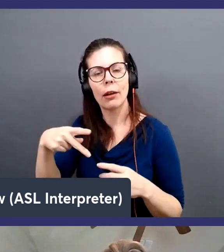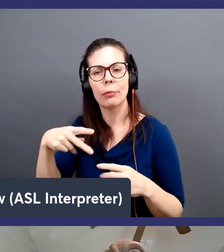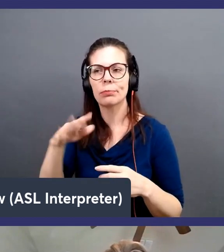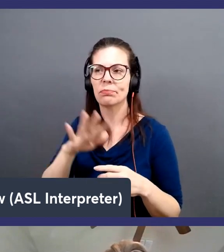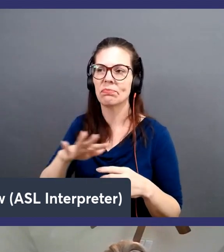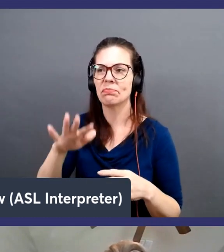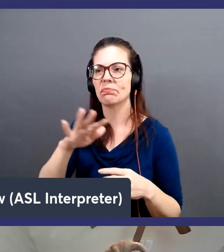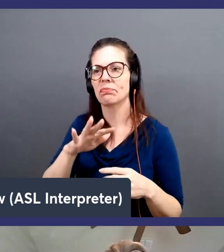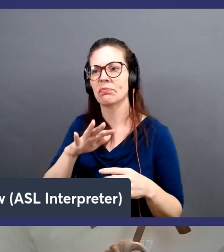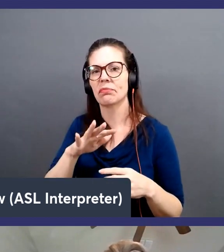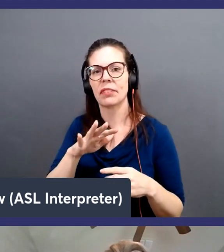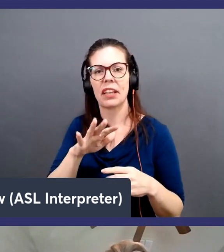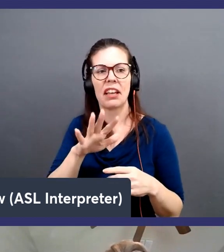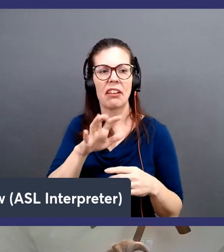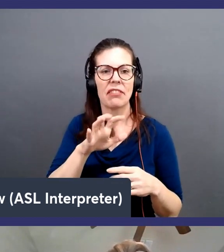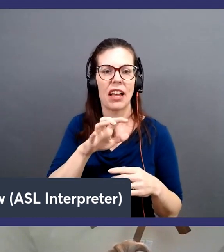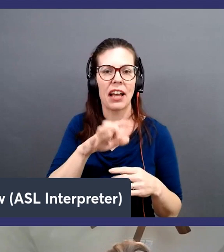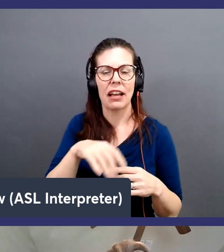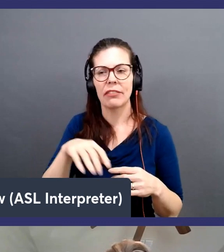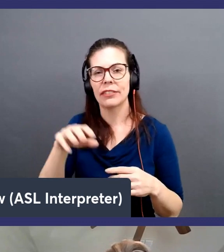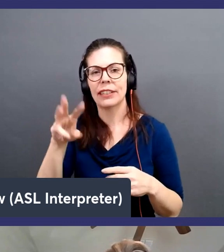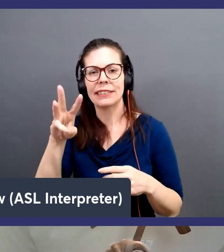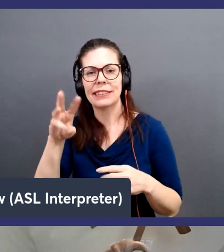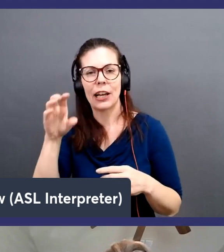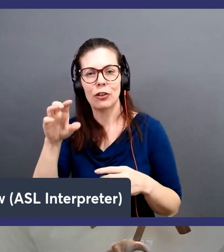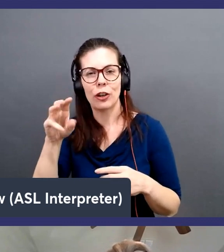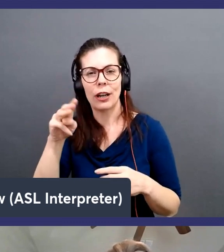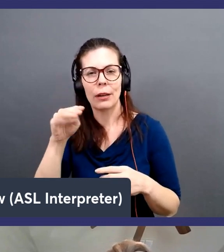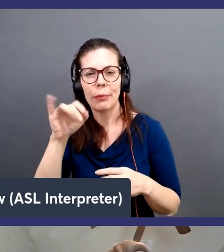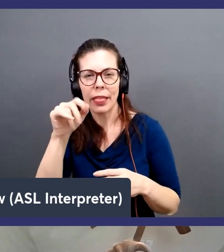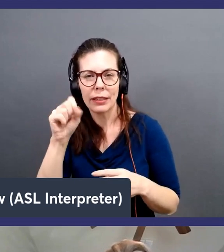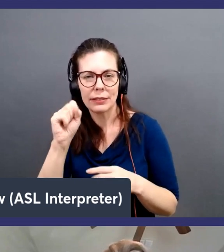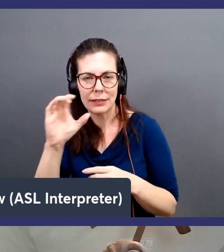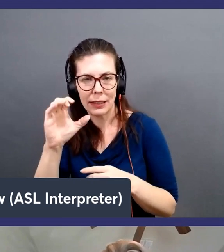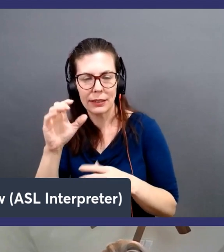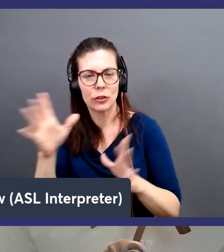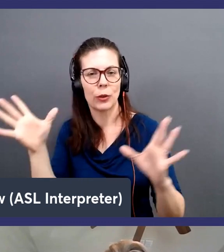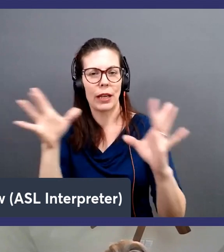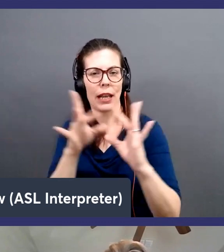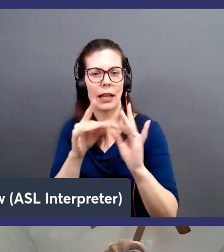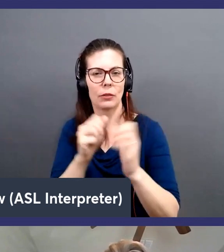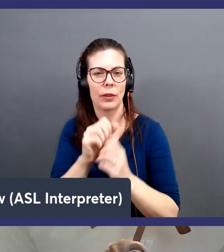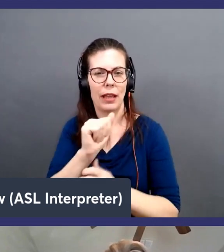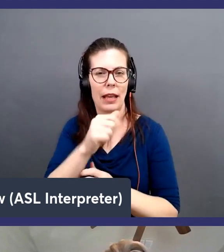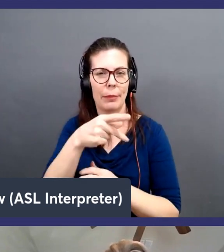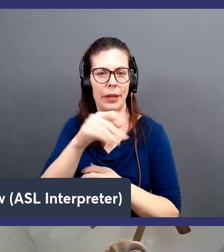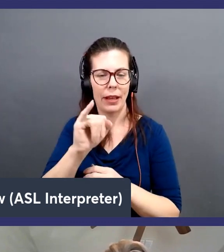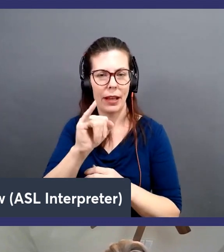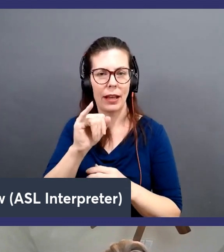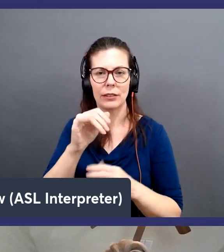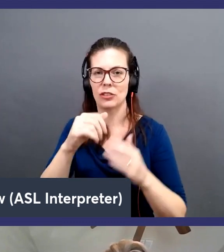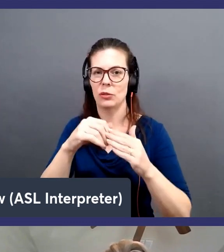to like 600 milliseconds to actually initially connect to the API, to, you know, under 100 milliseconds,